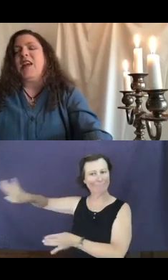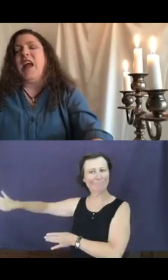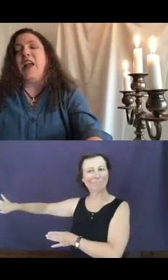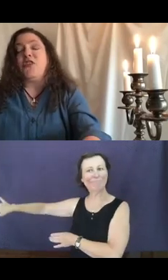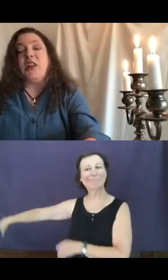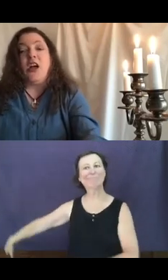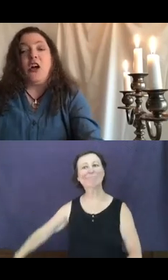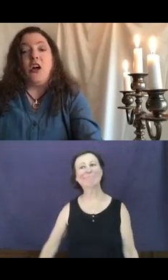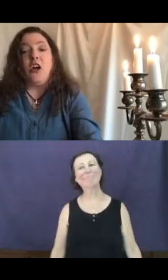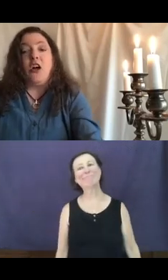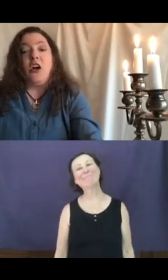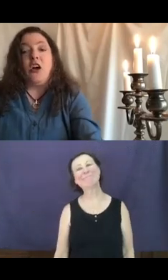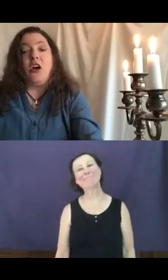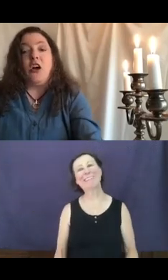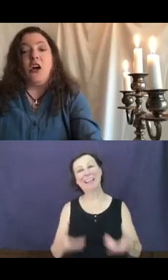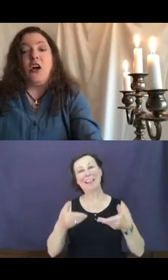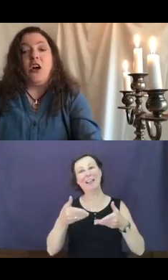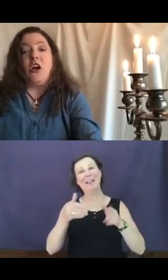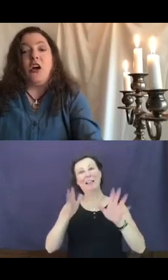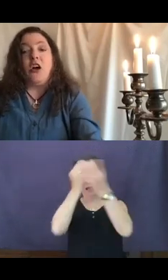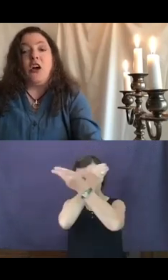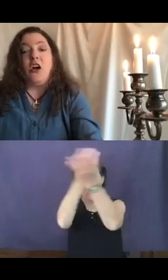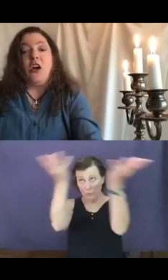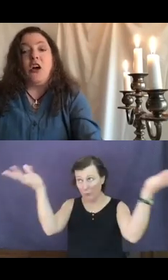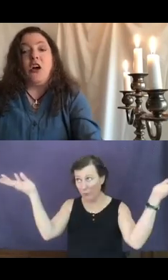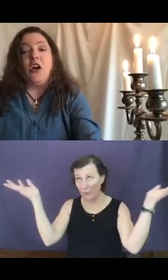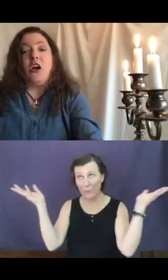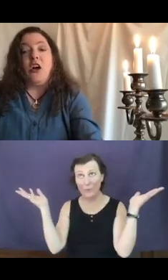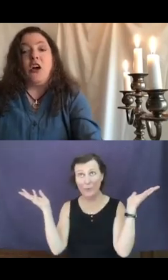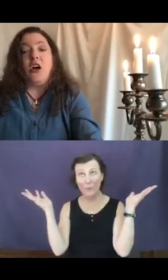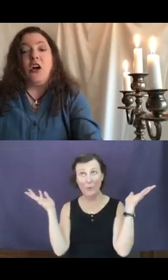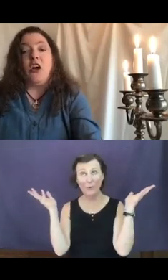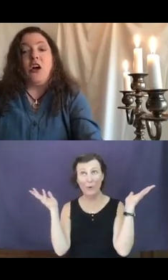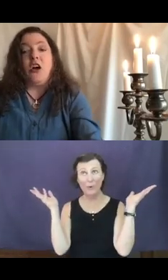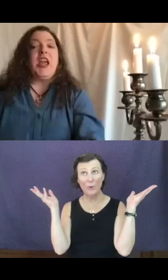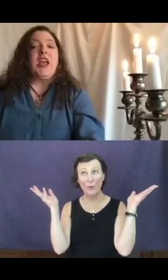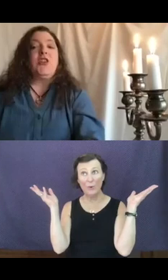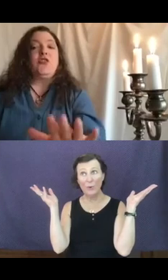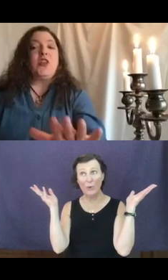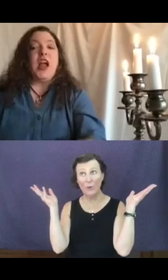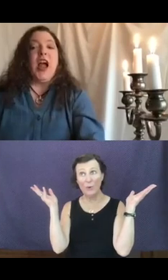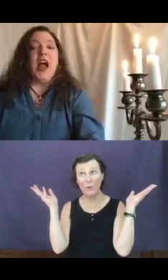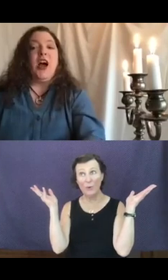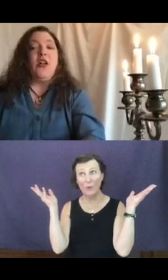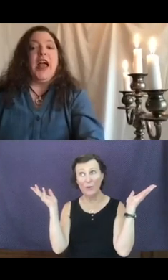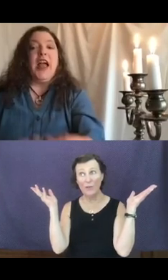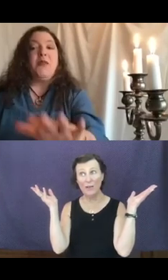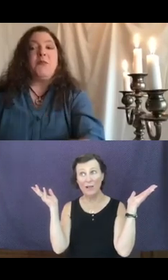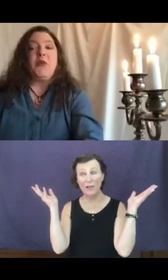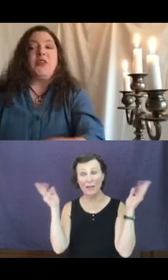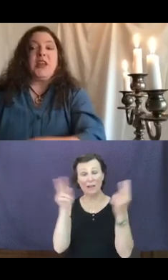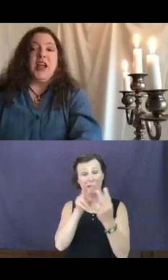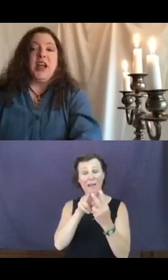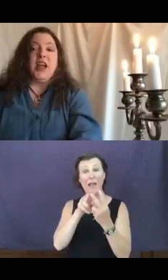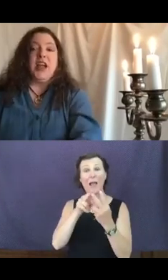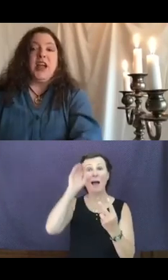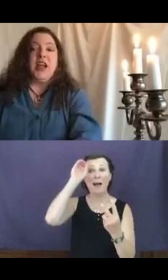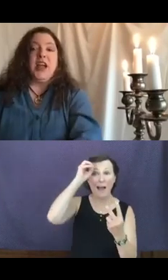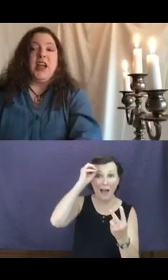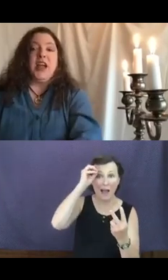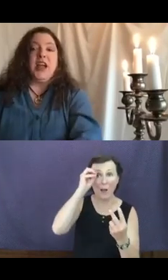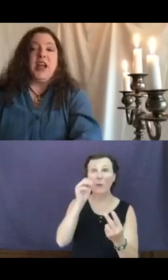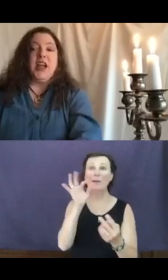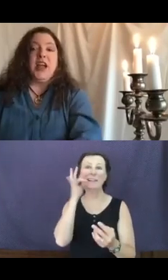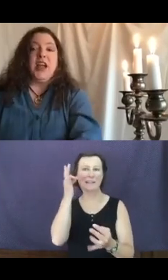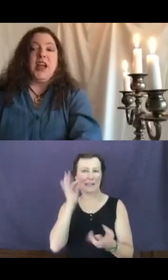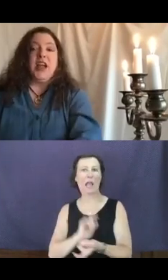and to let all know that they are a changed Owl and Pussycat.